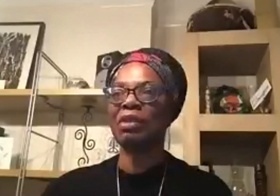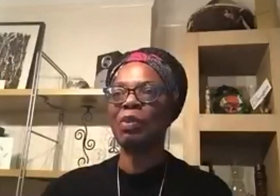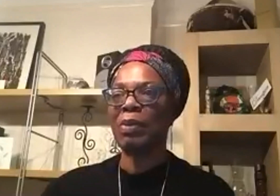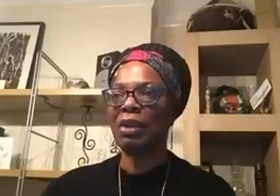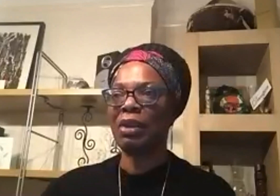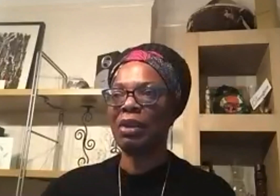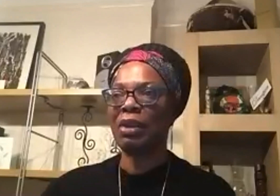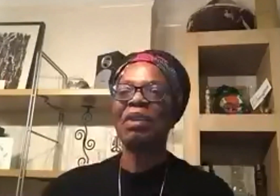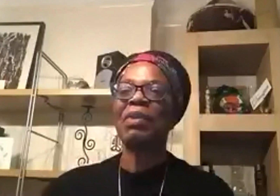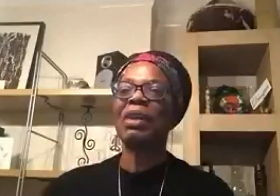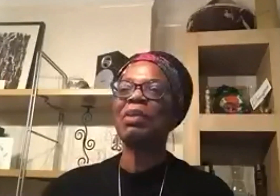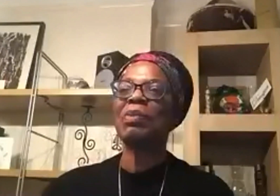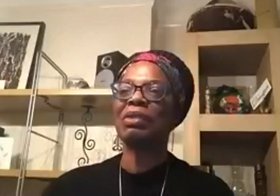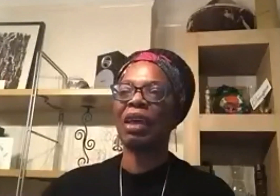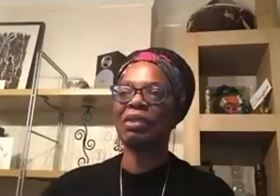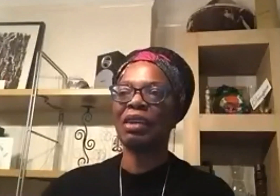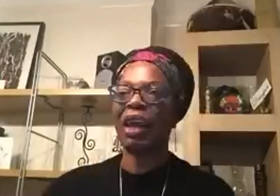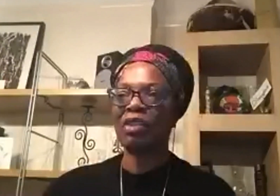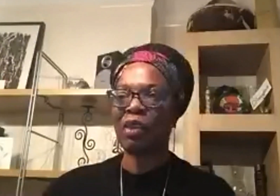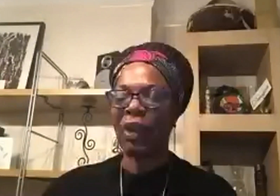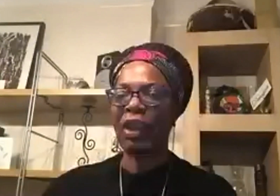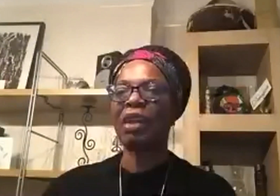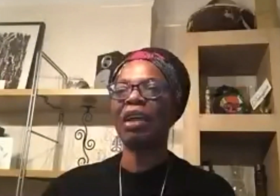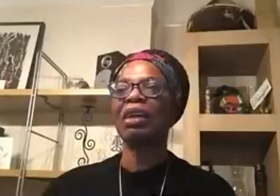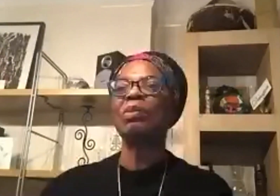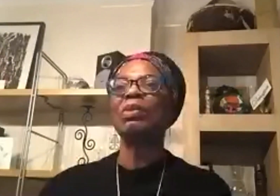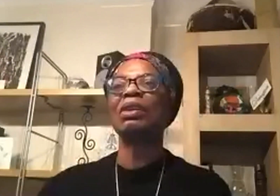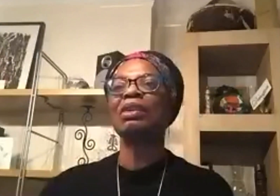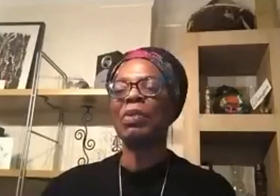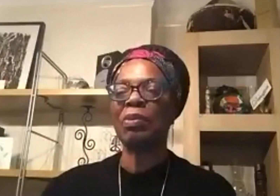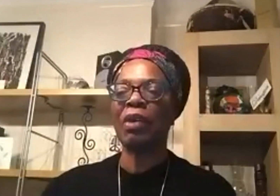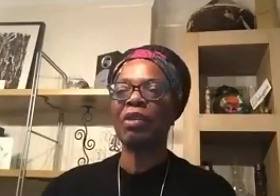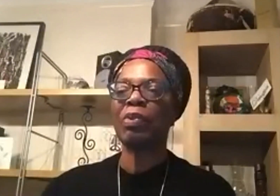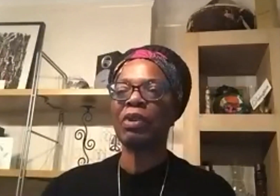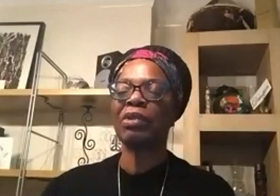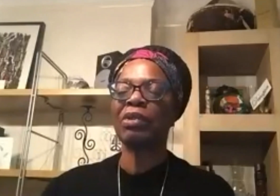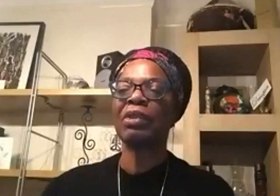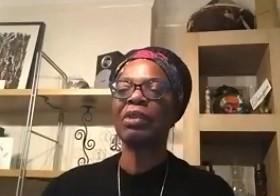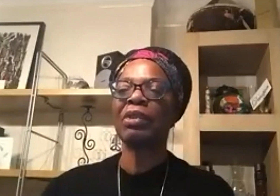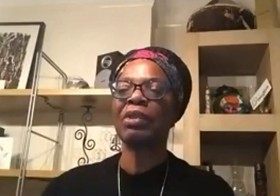webinar. My name is Councillor Asher Craig. I'm the Deputy Mayor of Bristol. And I'm